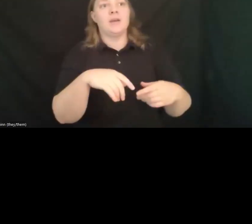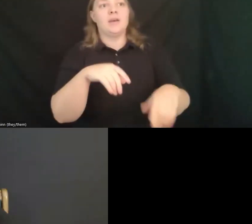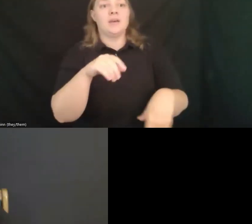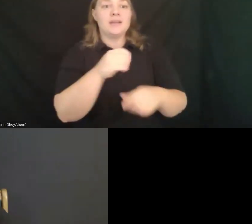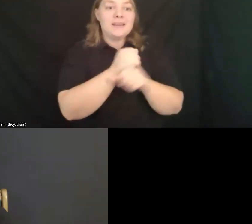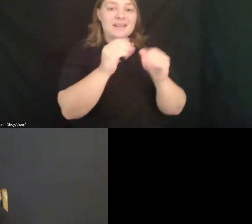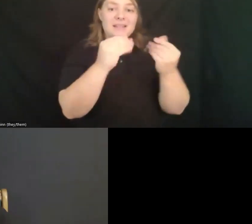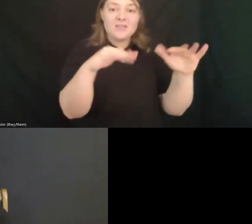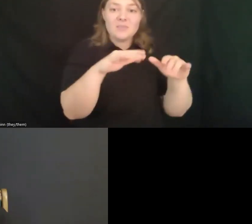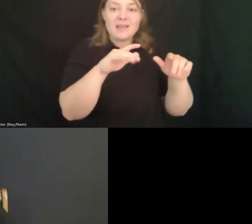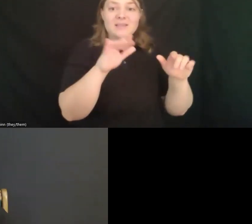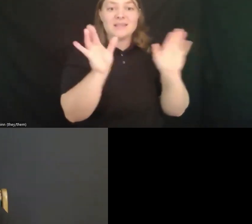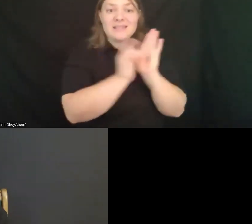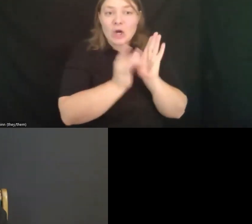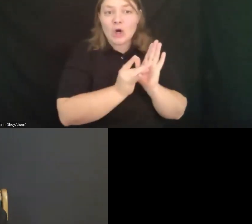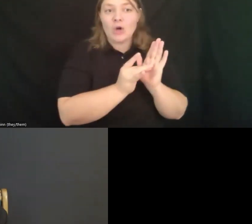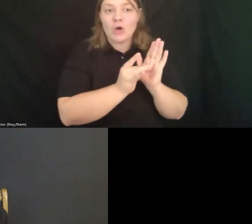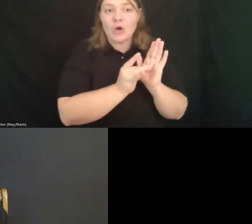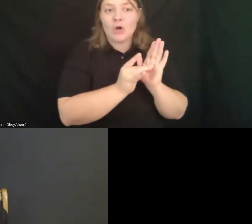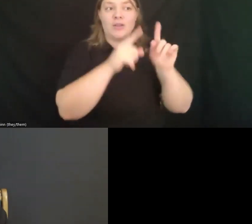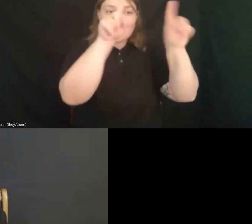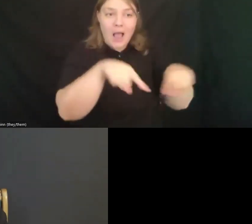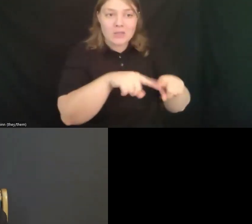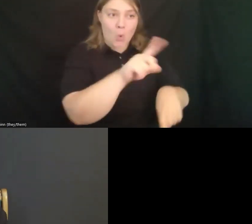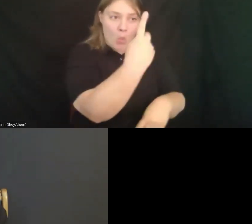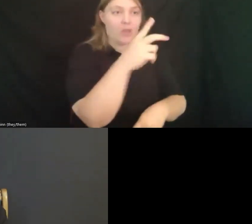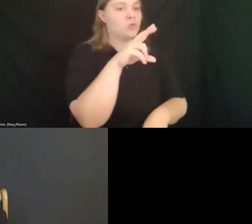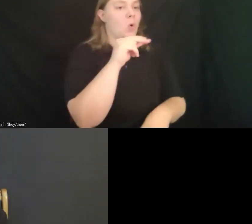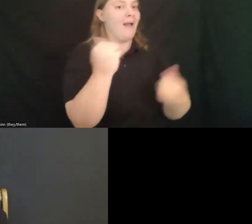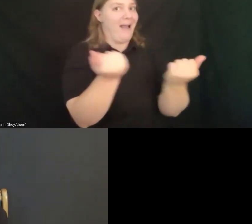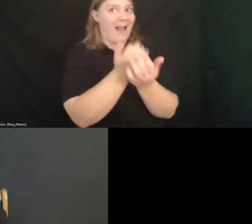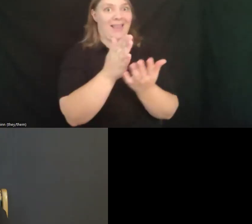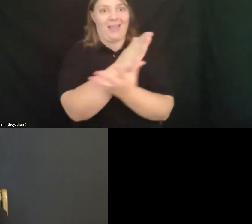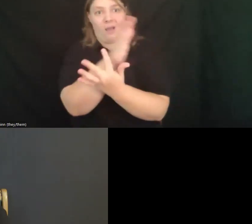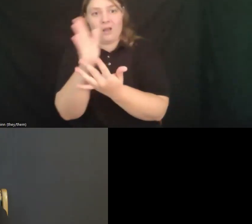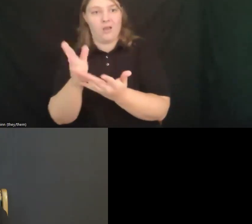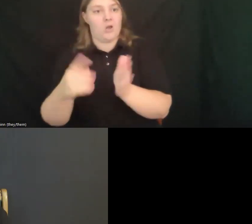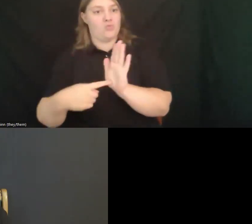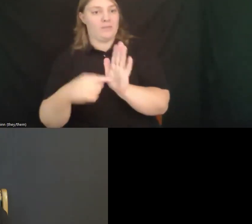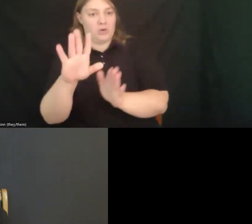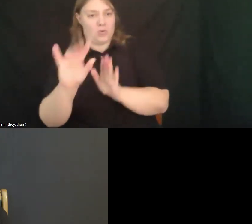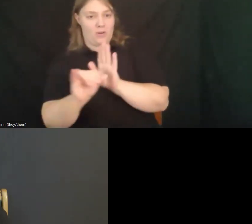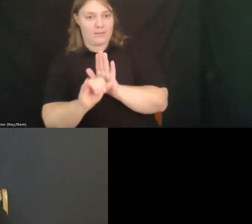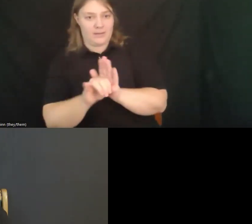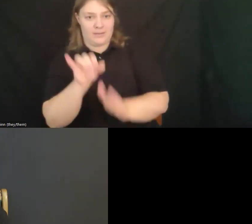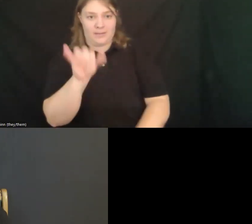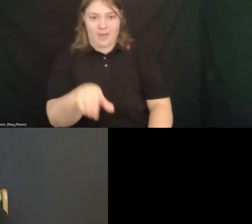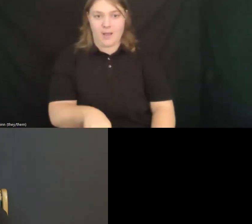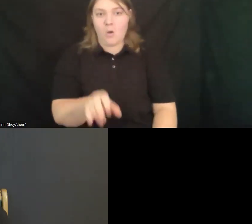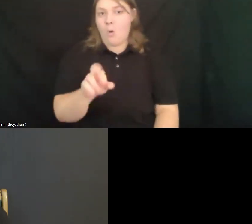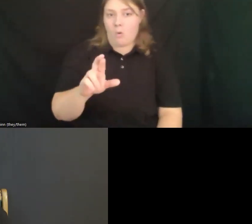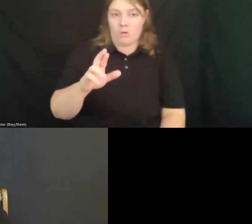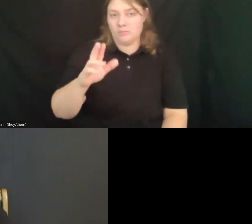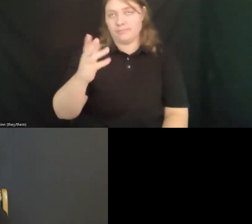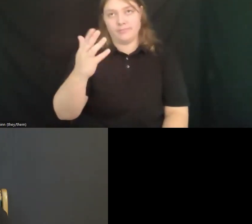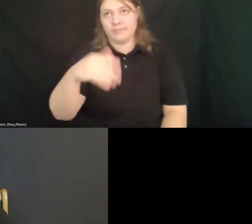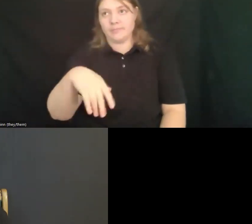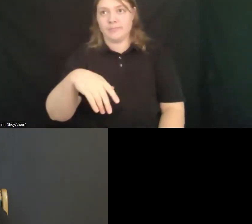signs but anything that is representative of of your identity um or M you know so I pretty much